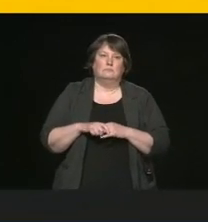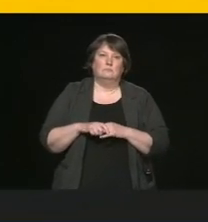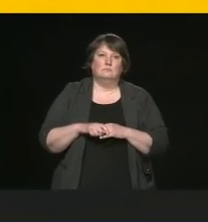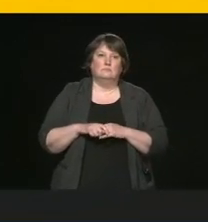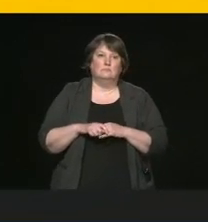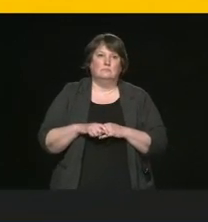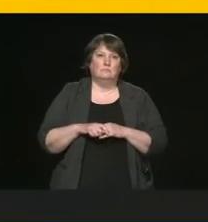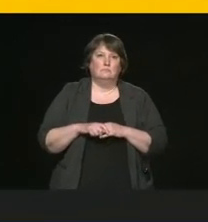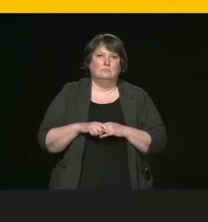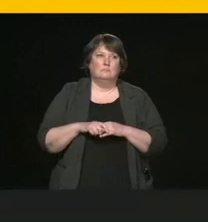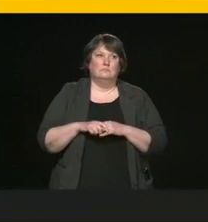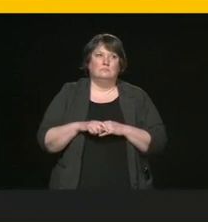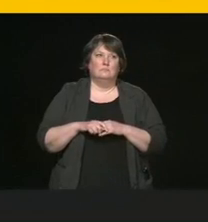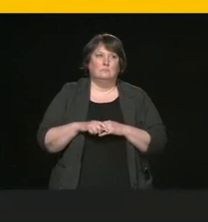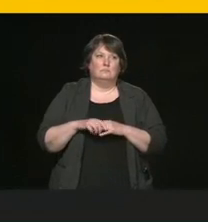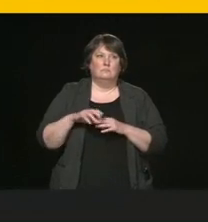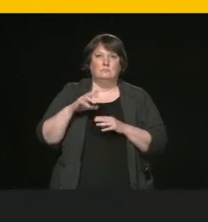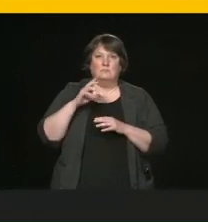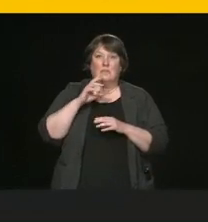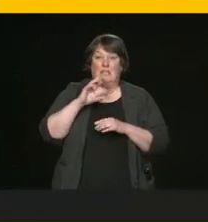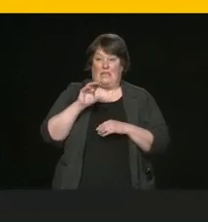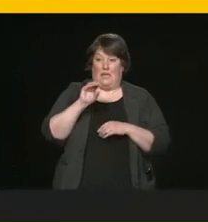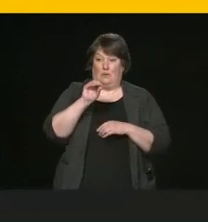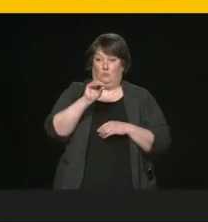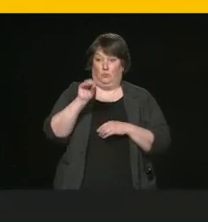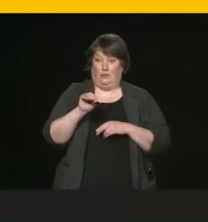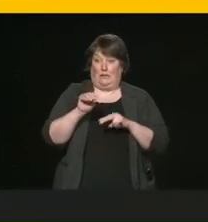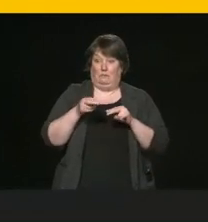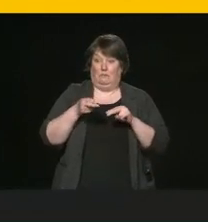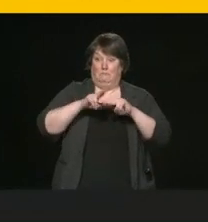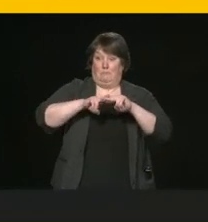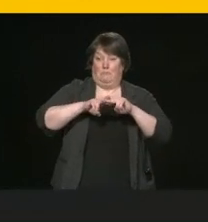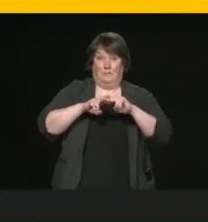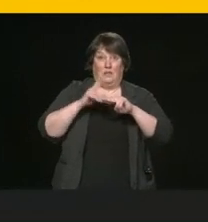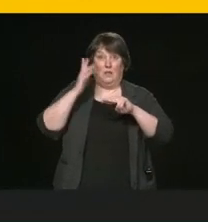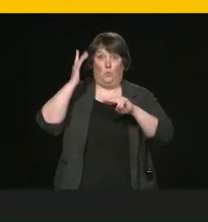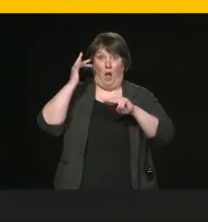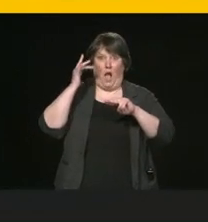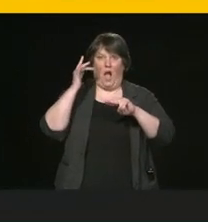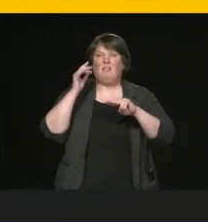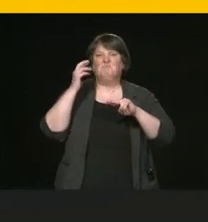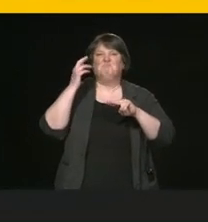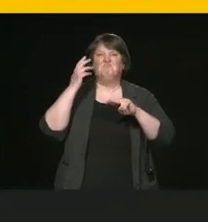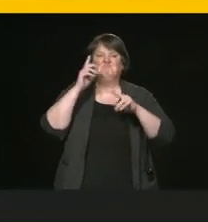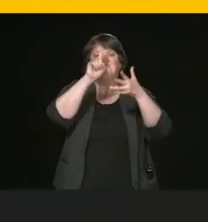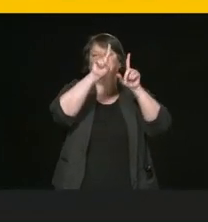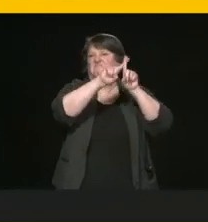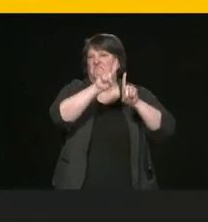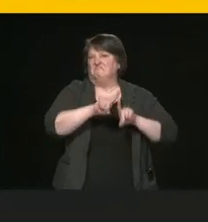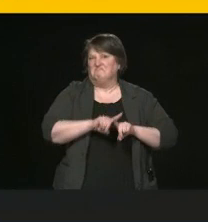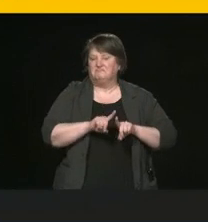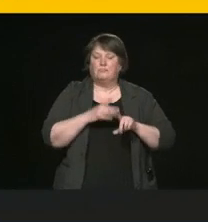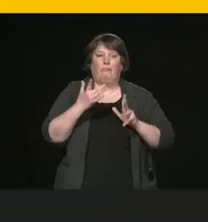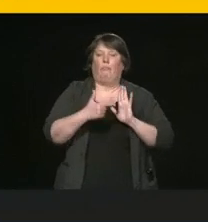YES, I THINK THE PERCENTAGE POSITIVE IS A COMBINATION OF